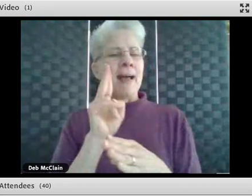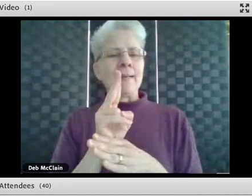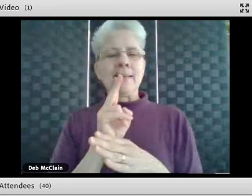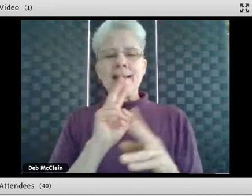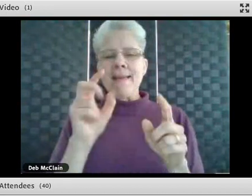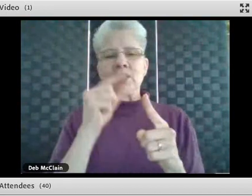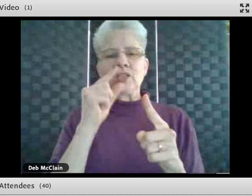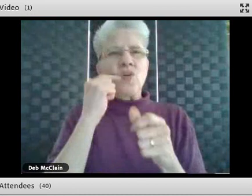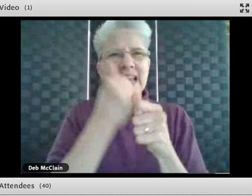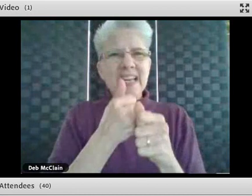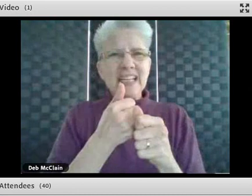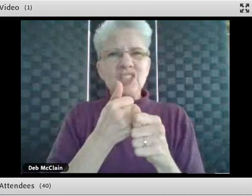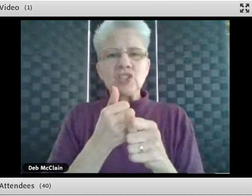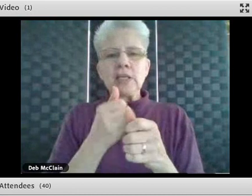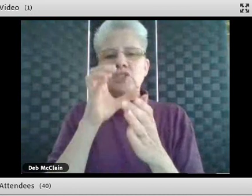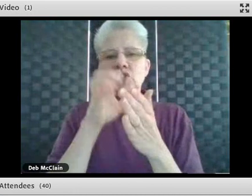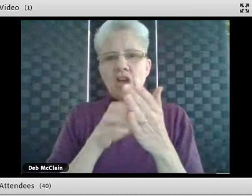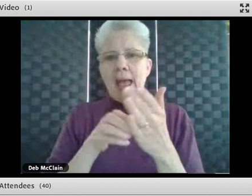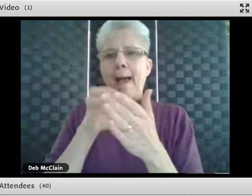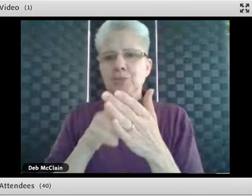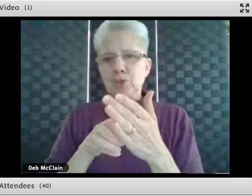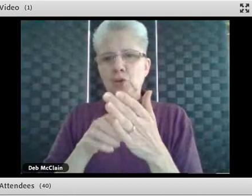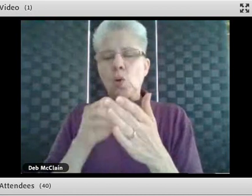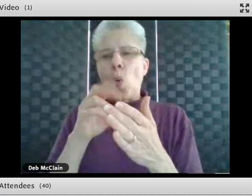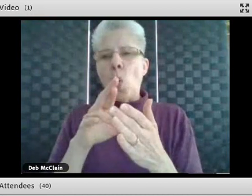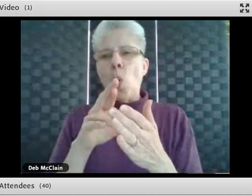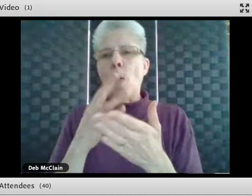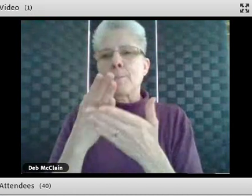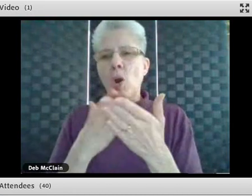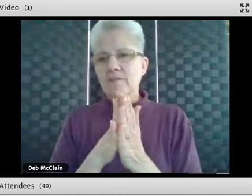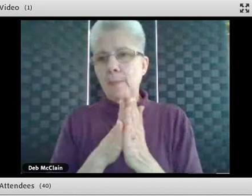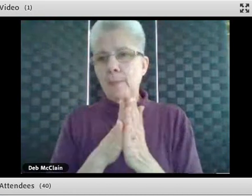for each individual chapter or section of a book." So let's talk about that.